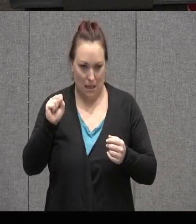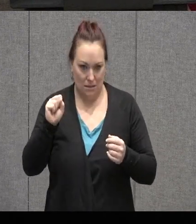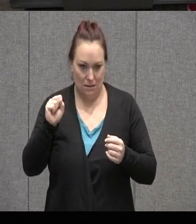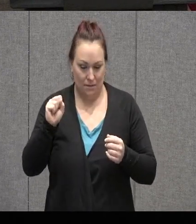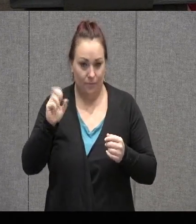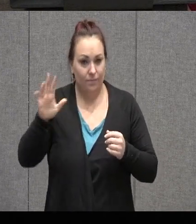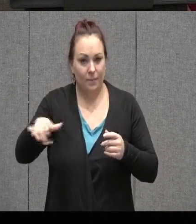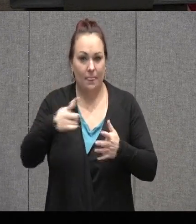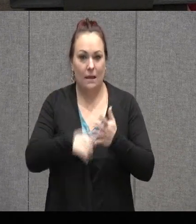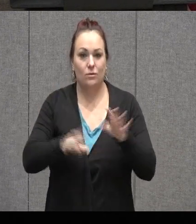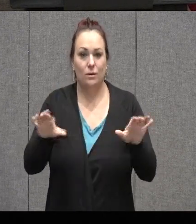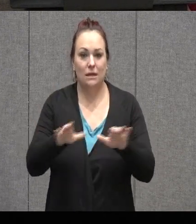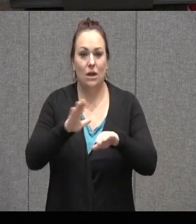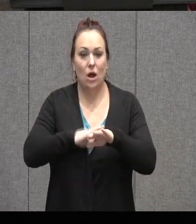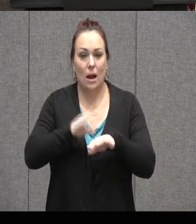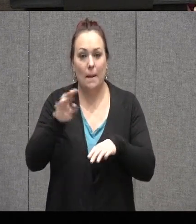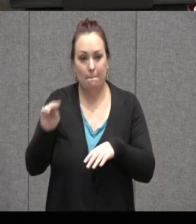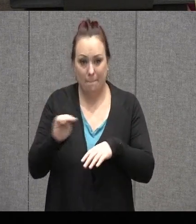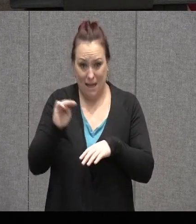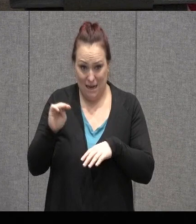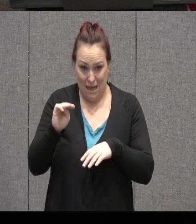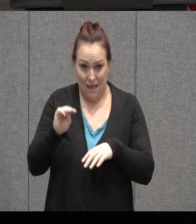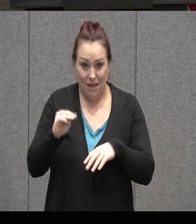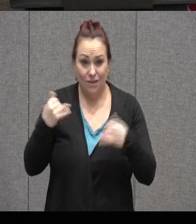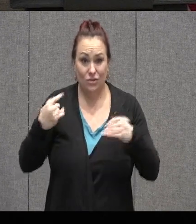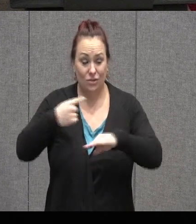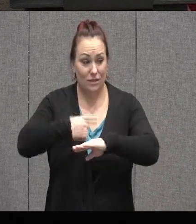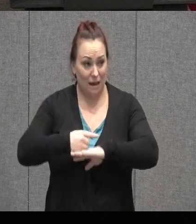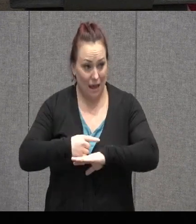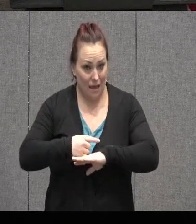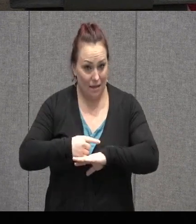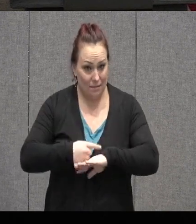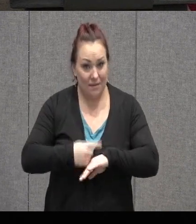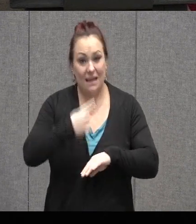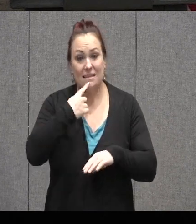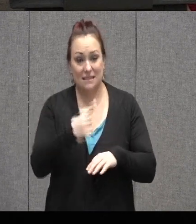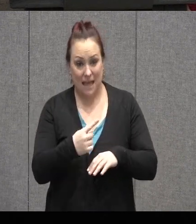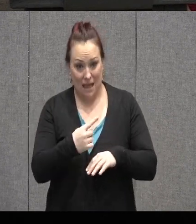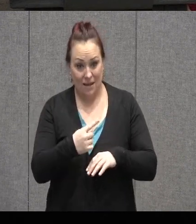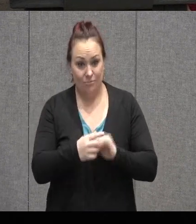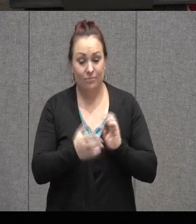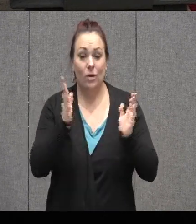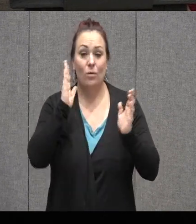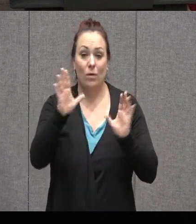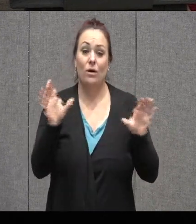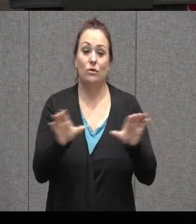So, that's what we did on Monday. So, today, I had said we would do suffixes,